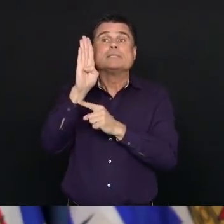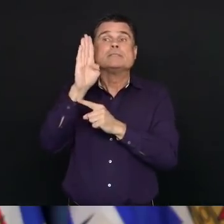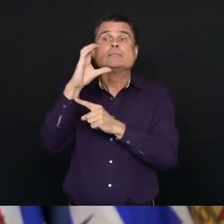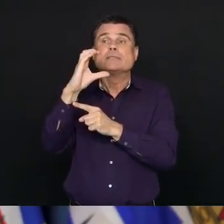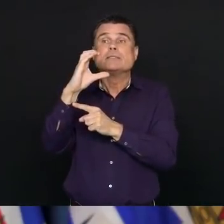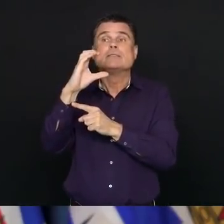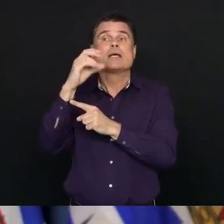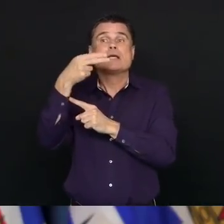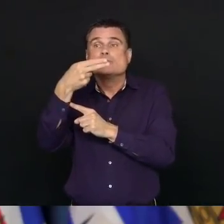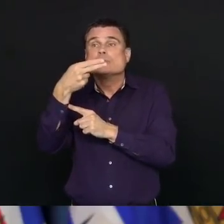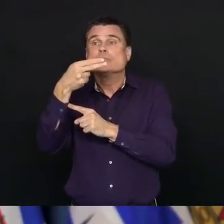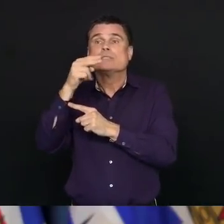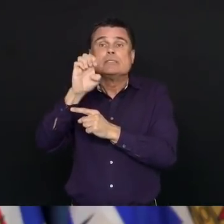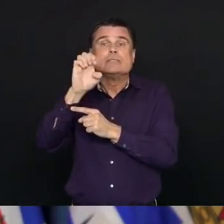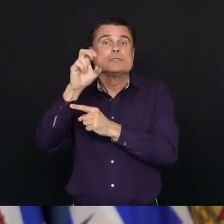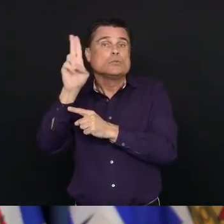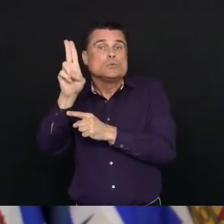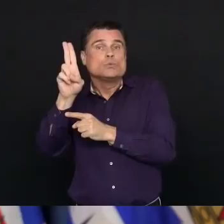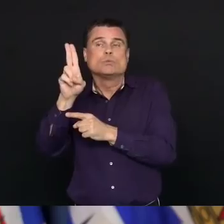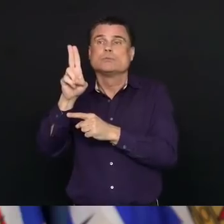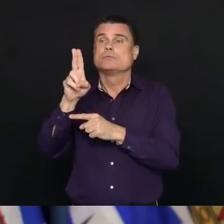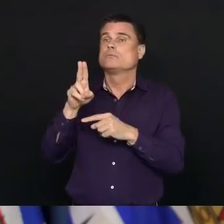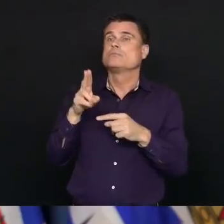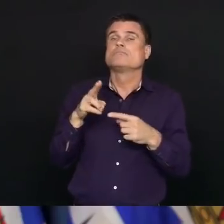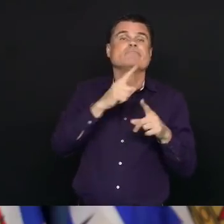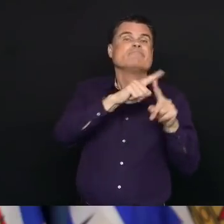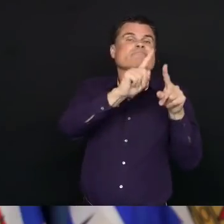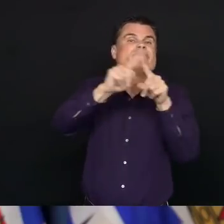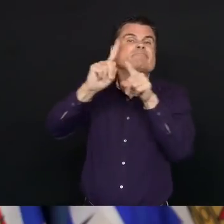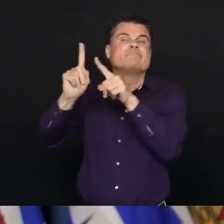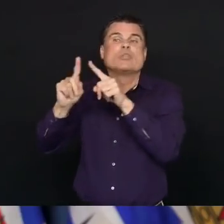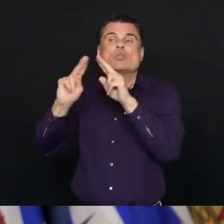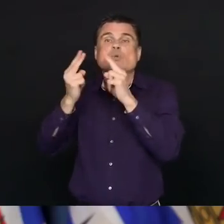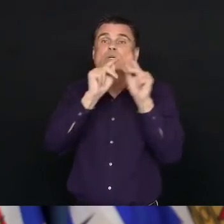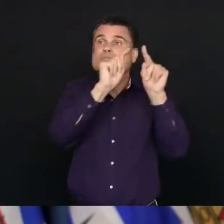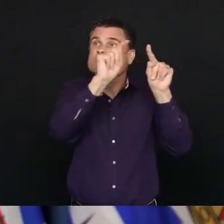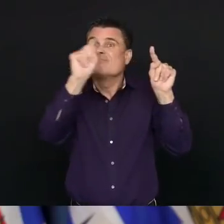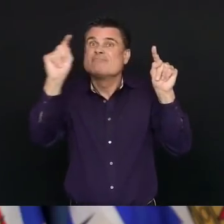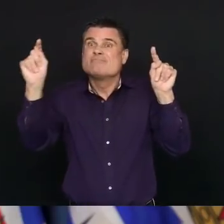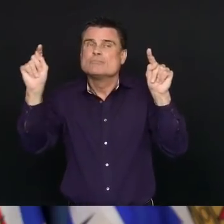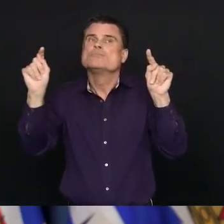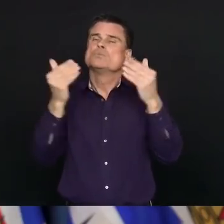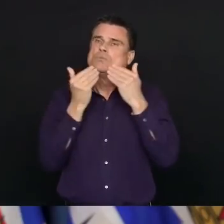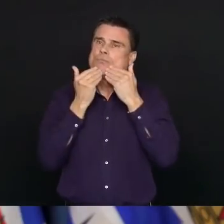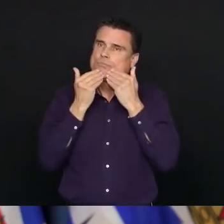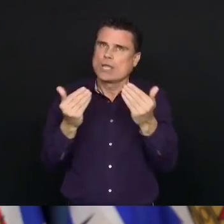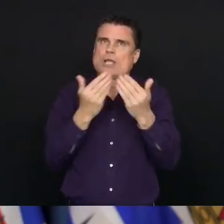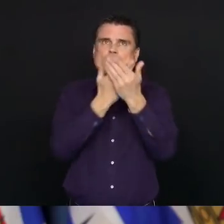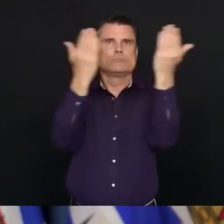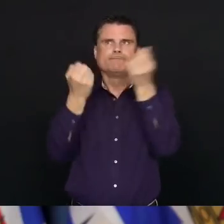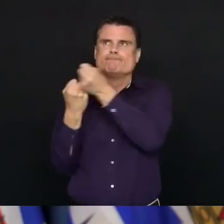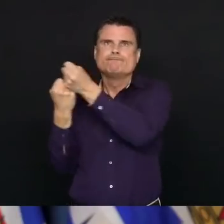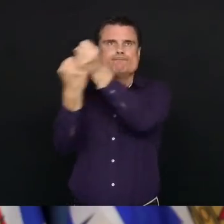Courageously to the monumental challenges to this unprecedented time. They deserve our respect. Our celebration and our support. I want to acknowledge all involved.